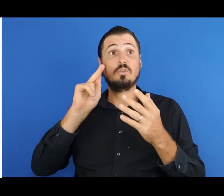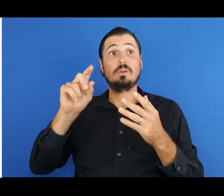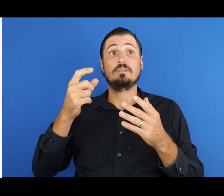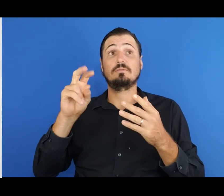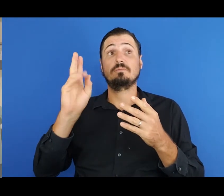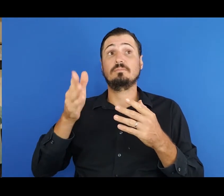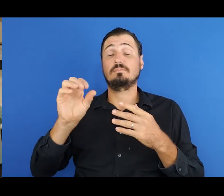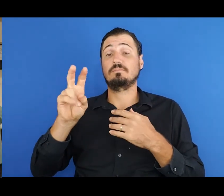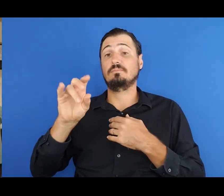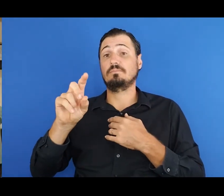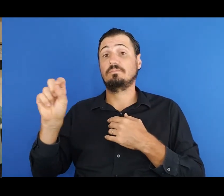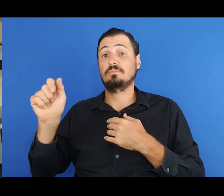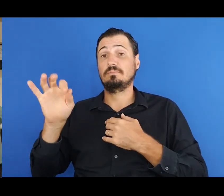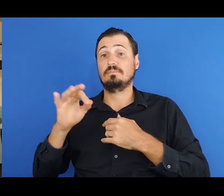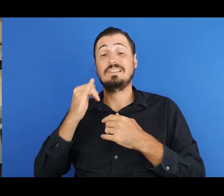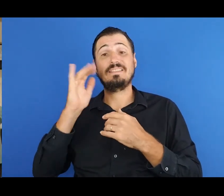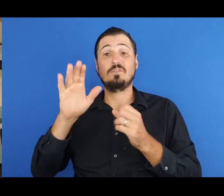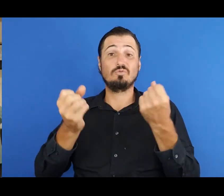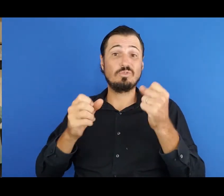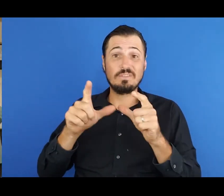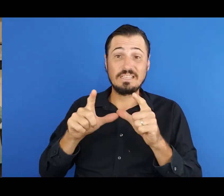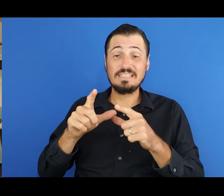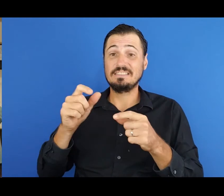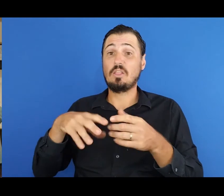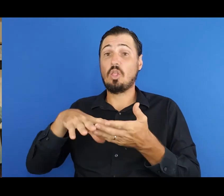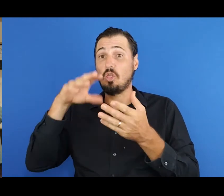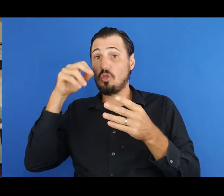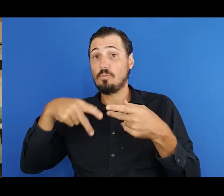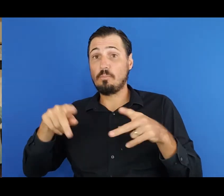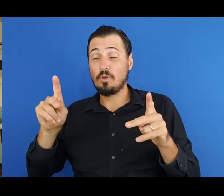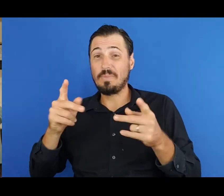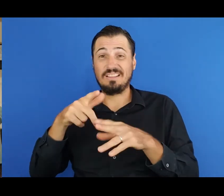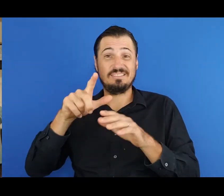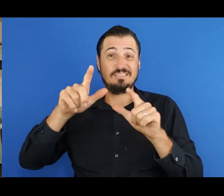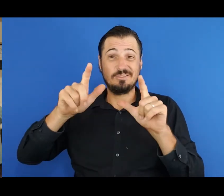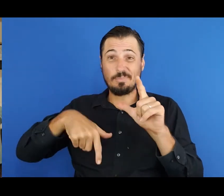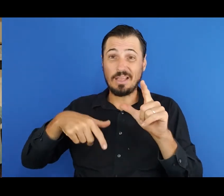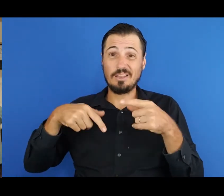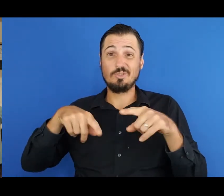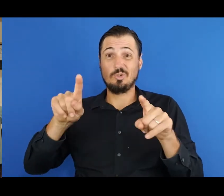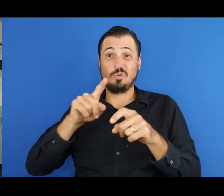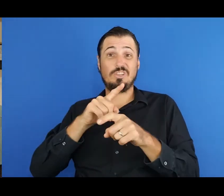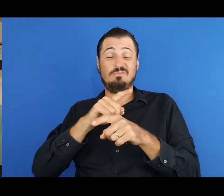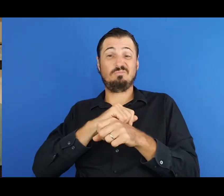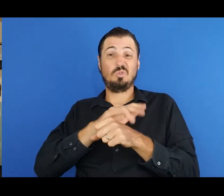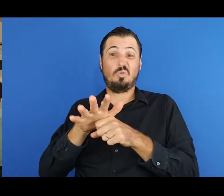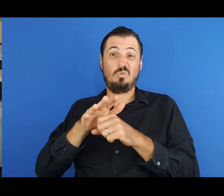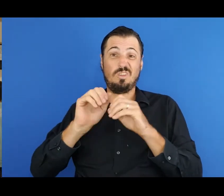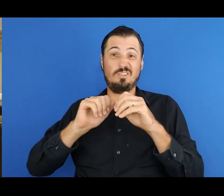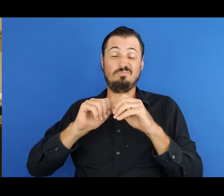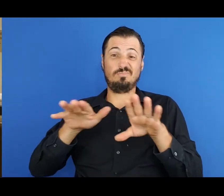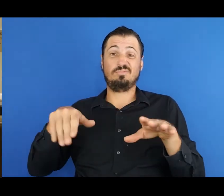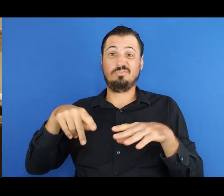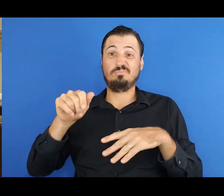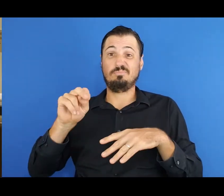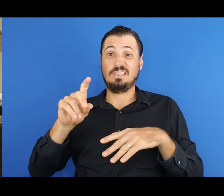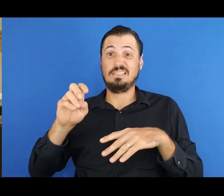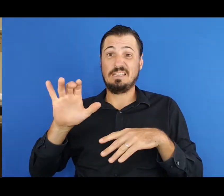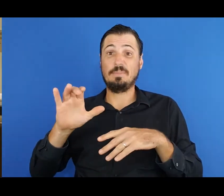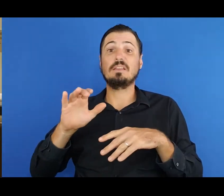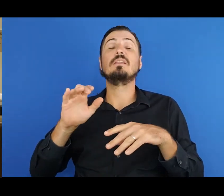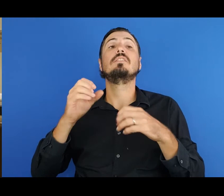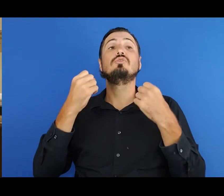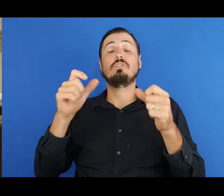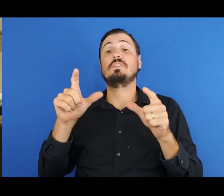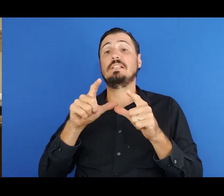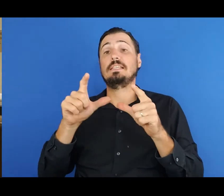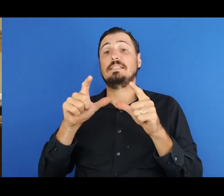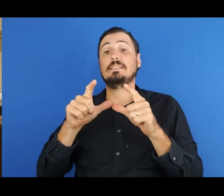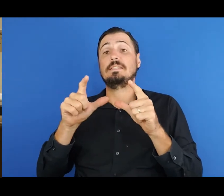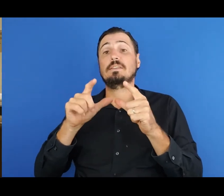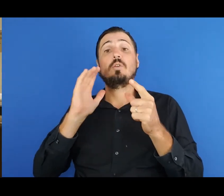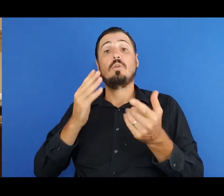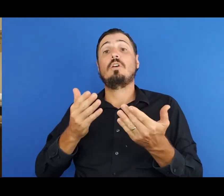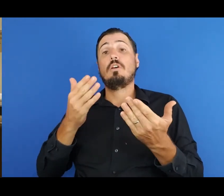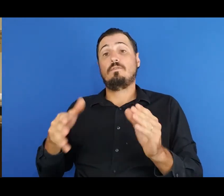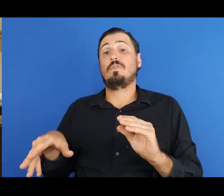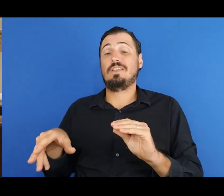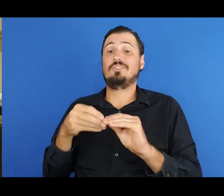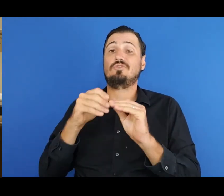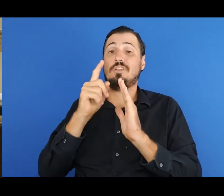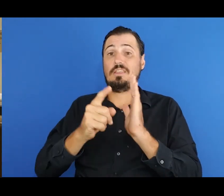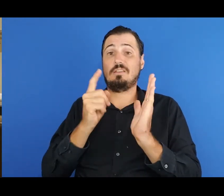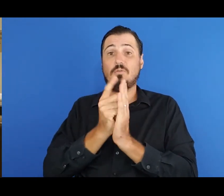If your driver’s license, learners permit, or state IDs expired during the pandemic, the Drivers Licensing division now offering extended hours for renewals.